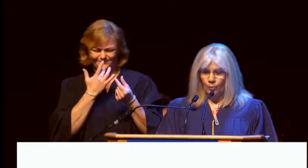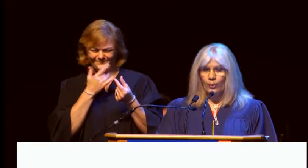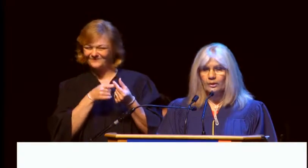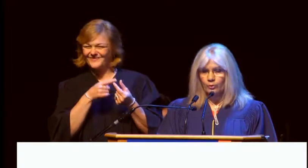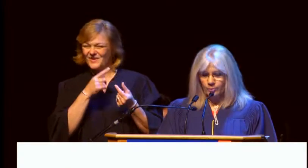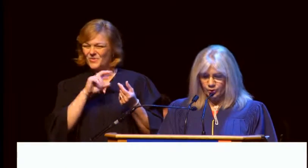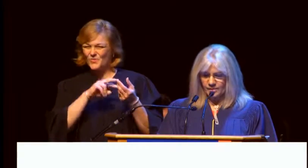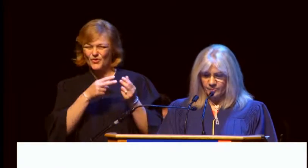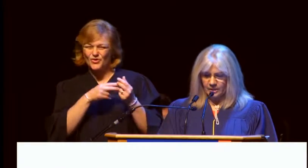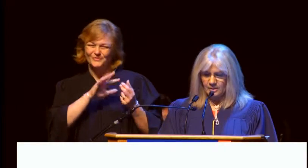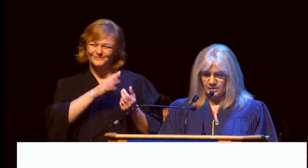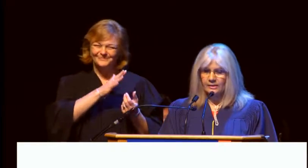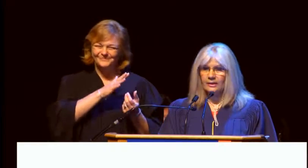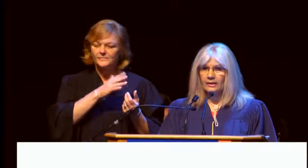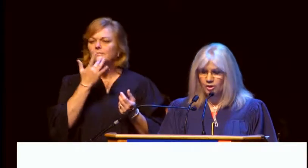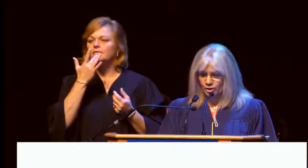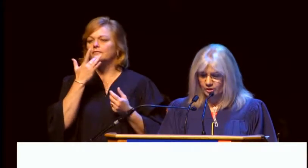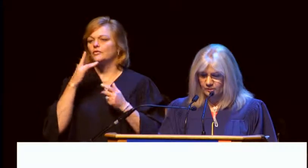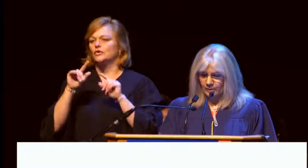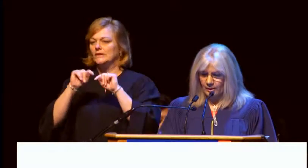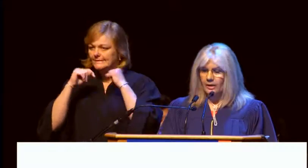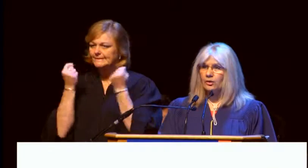WHILE GROUP JUST MEANS A COLLECTION, A CROWD, A UNIT BUT THE WORD 'TEAM".